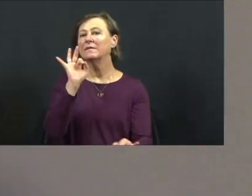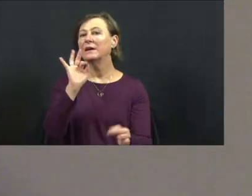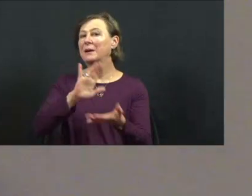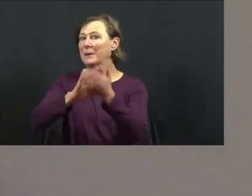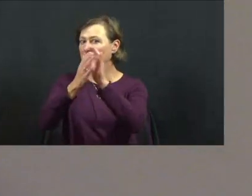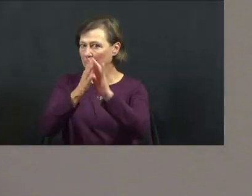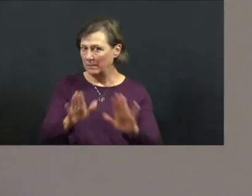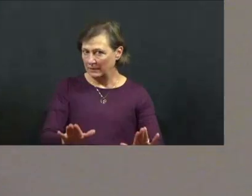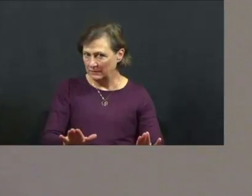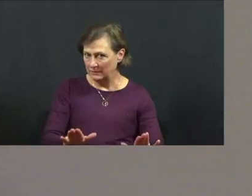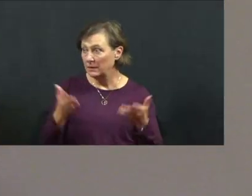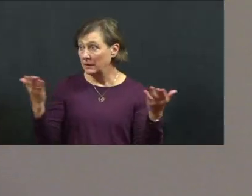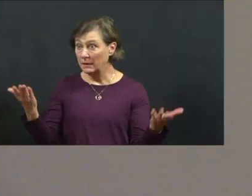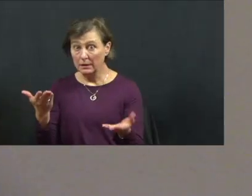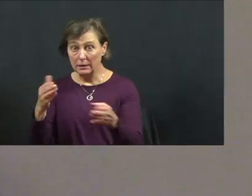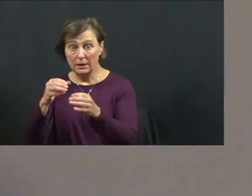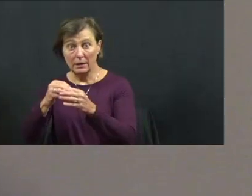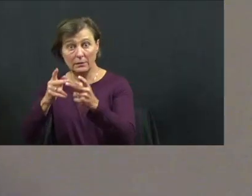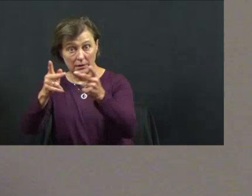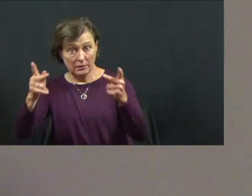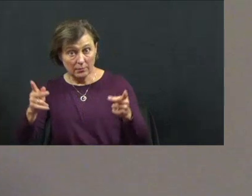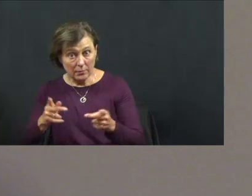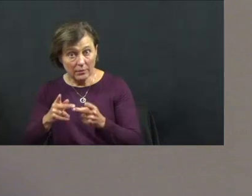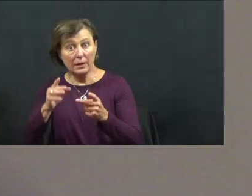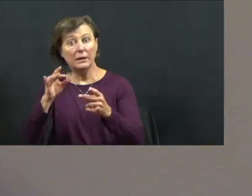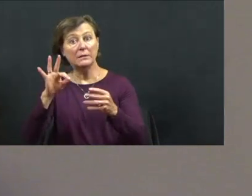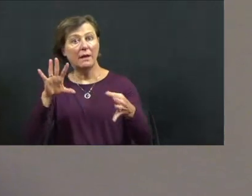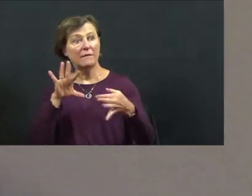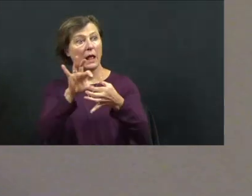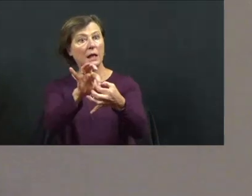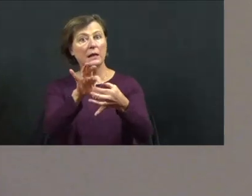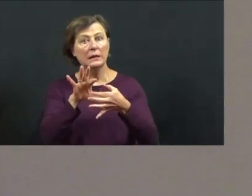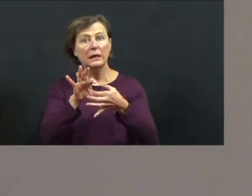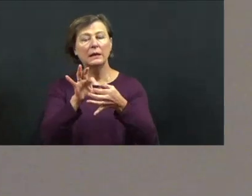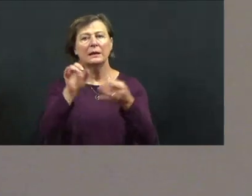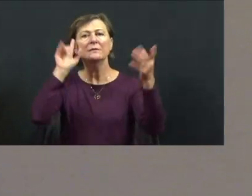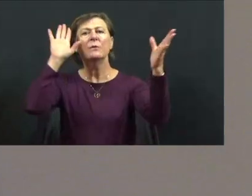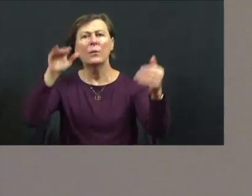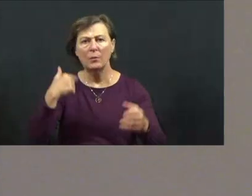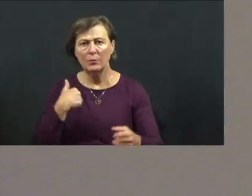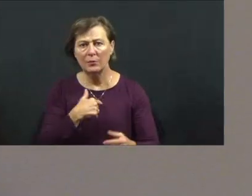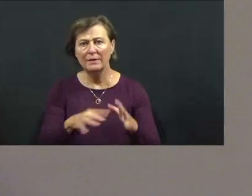connection, may we find life-giving community.